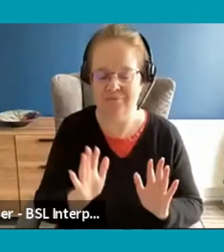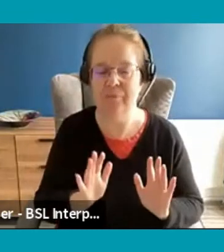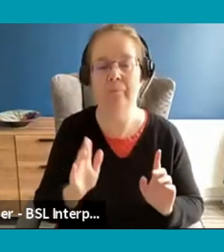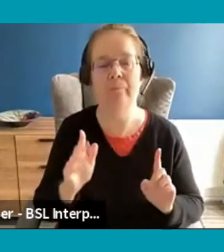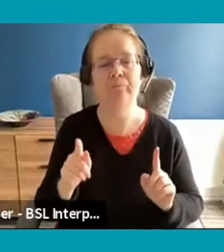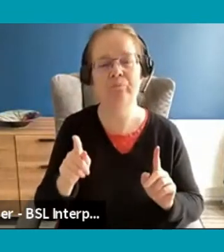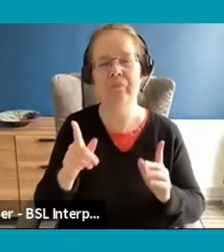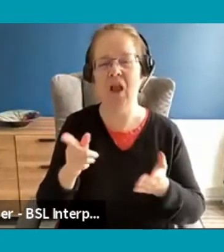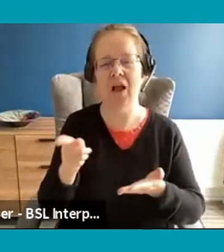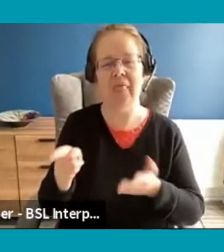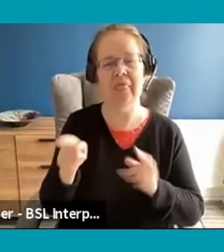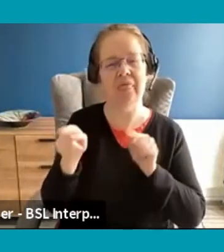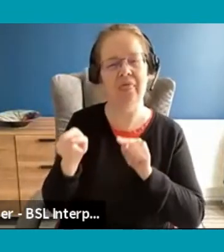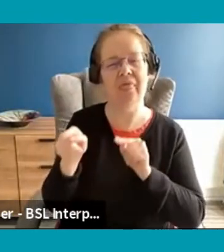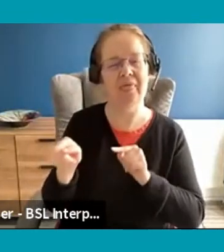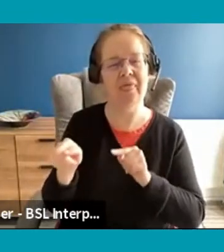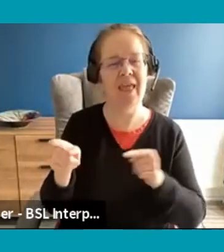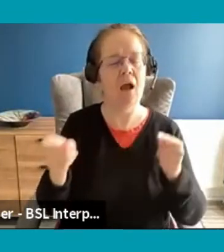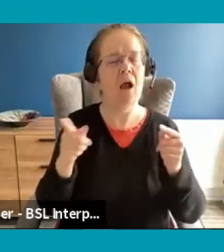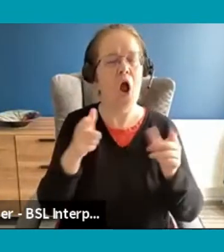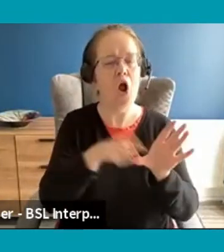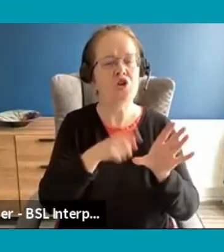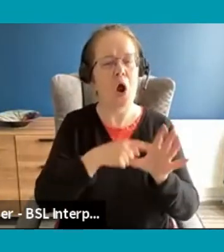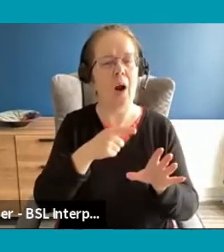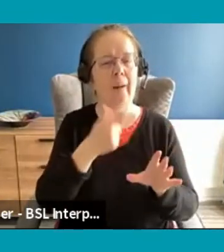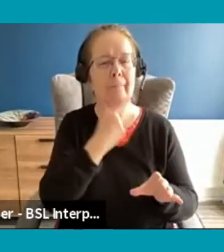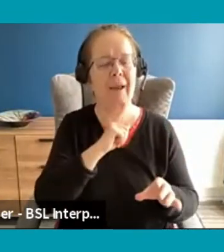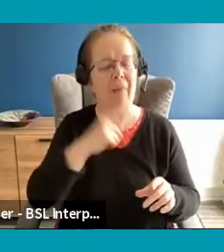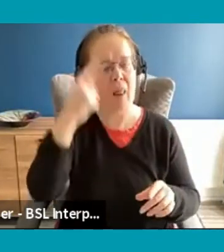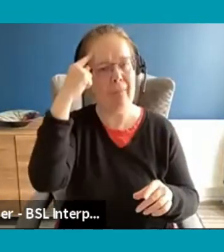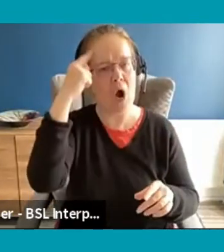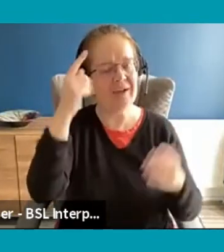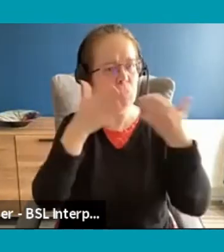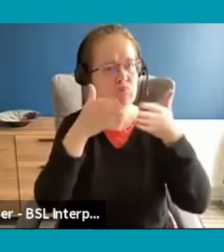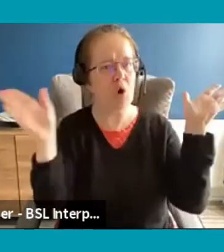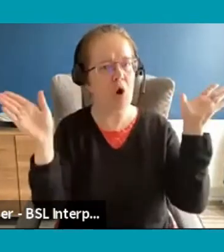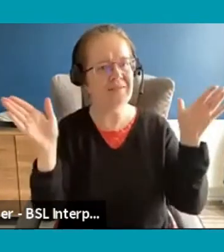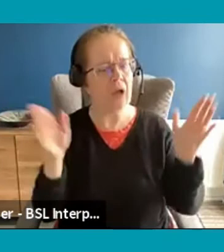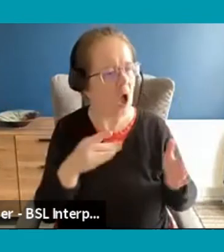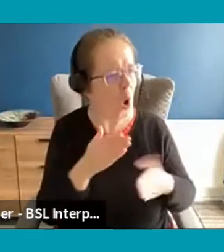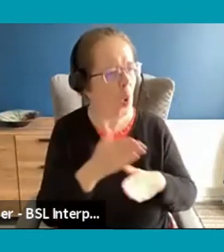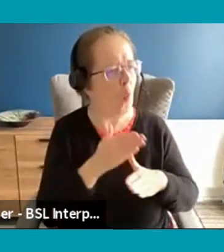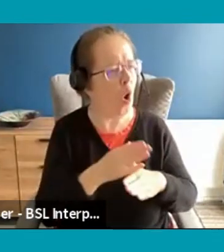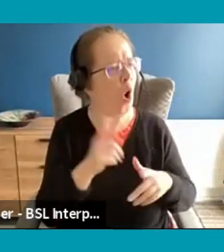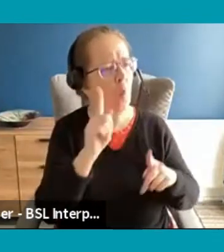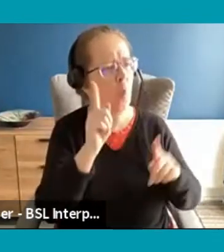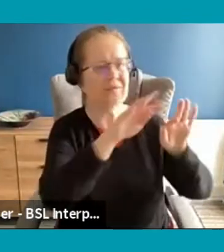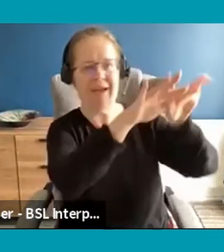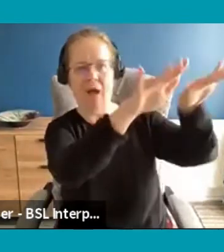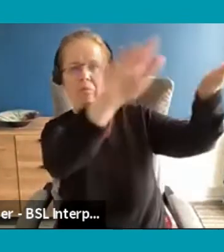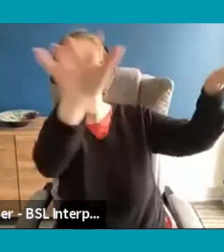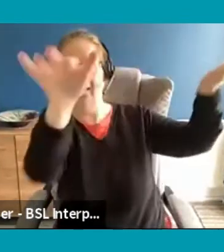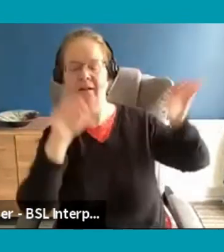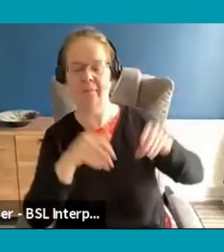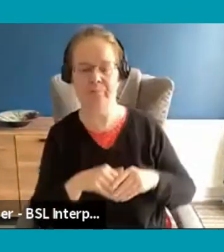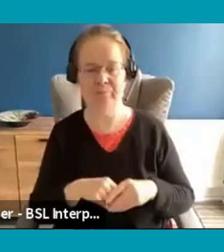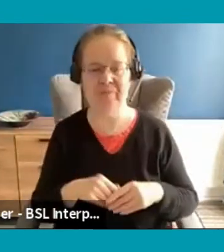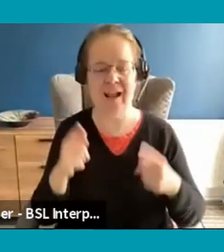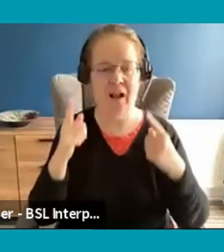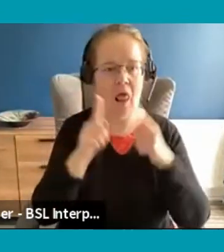really broadened young people's minds to the world of work and what is out there and opened their eyes to something